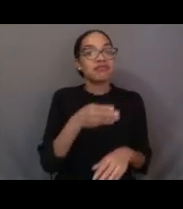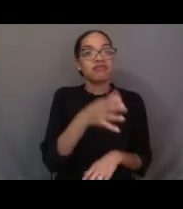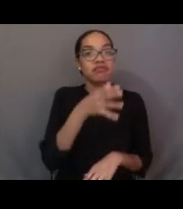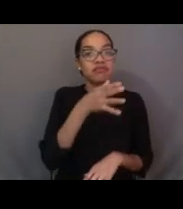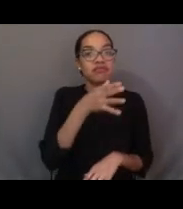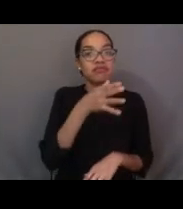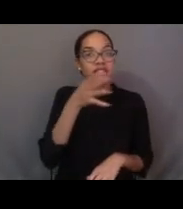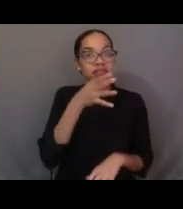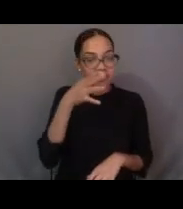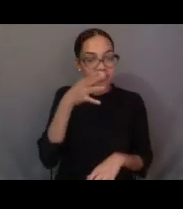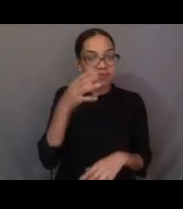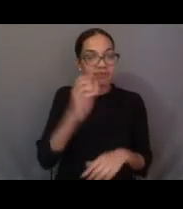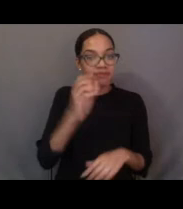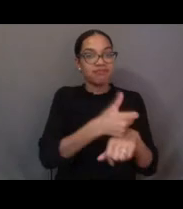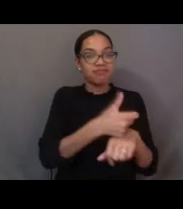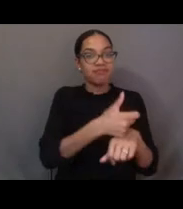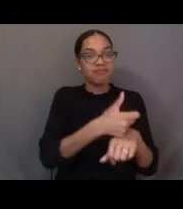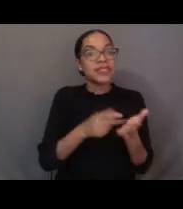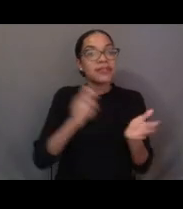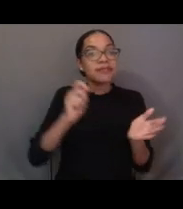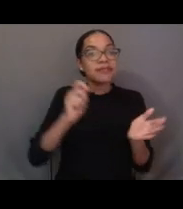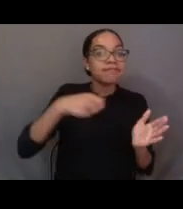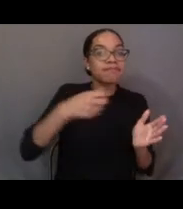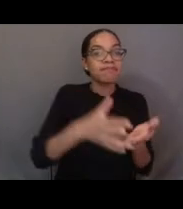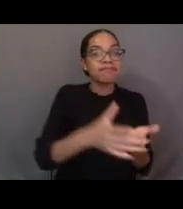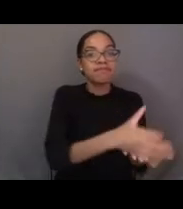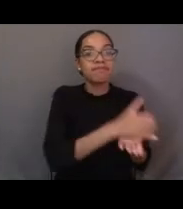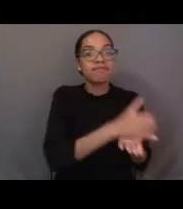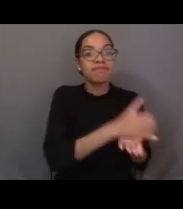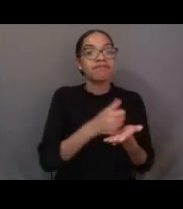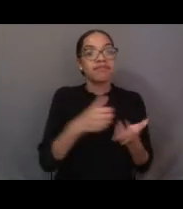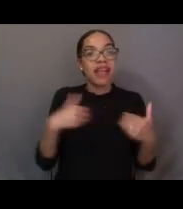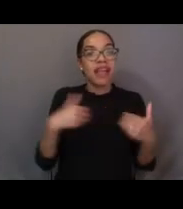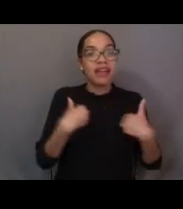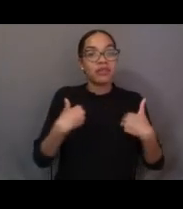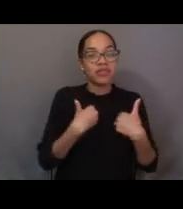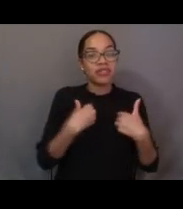Here we have some farmed oysters and they look like they're about ready for harvest.